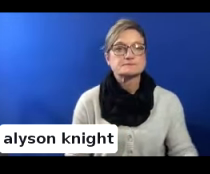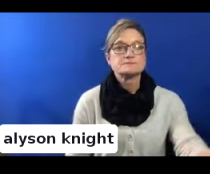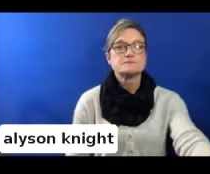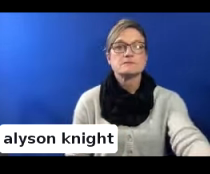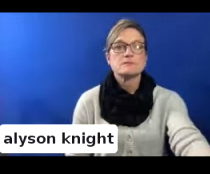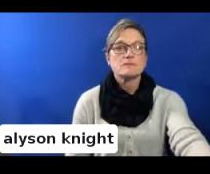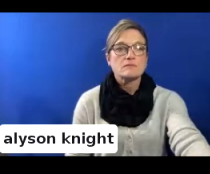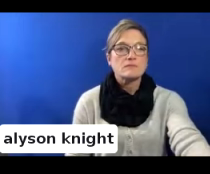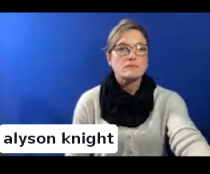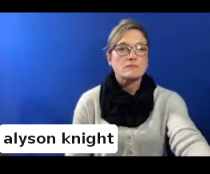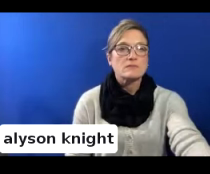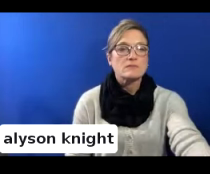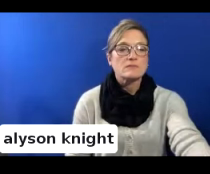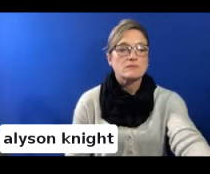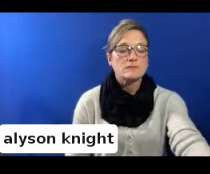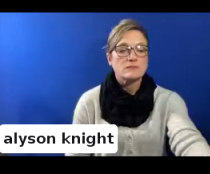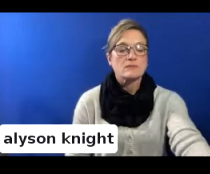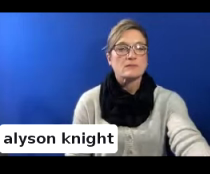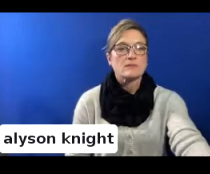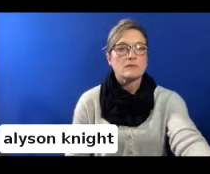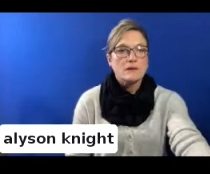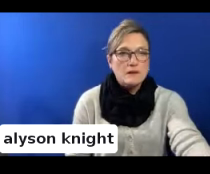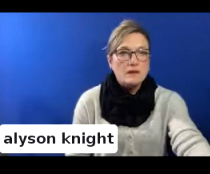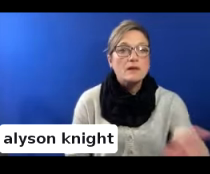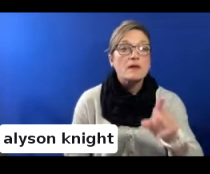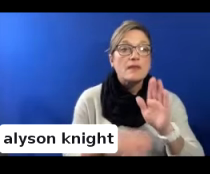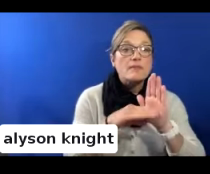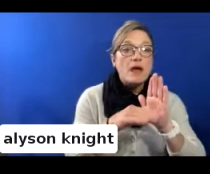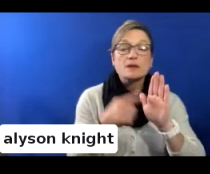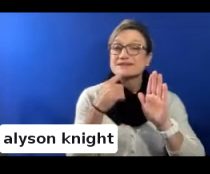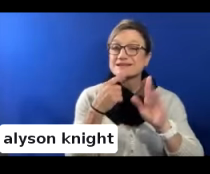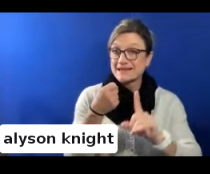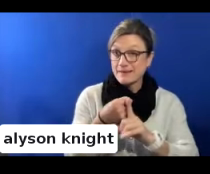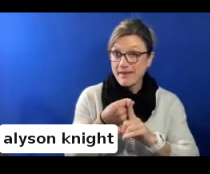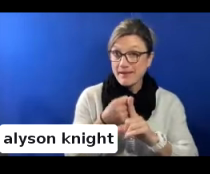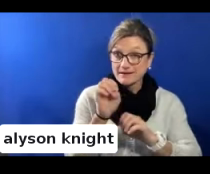Then at the very bottom here, you will see an impact evaluation, this